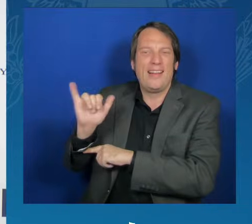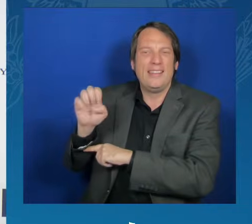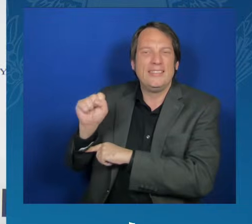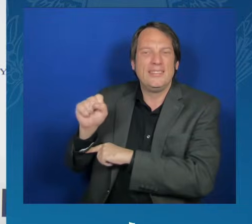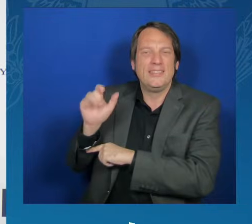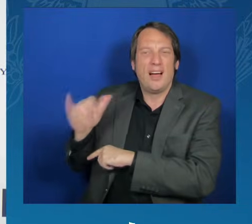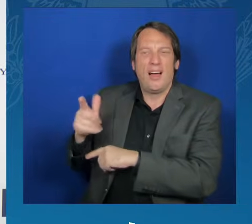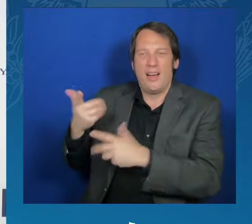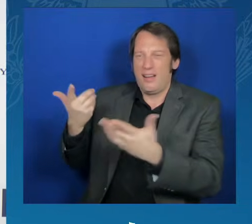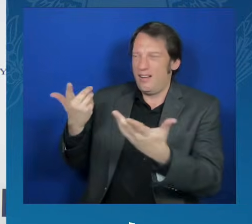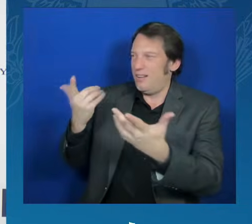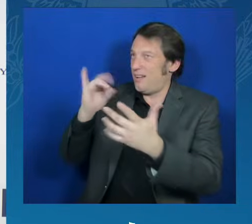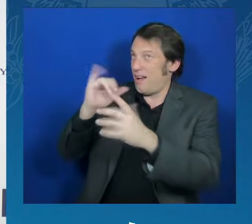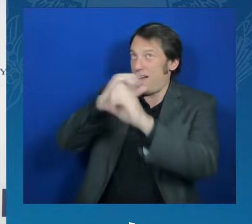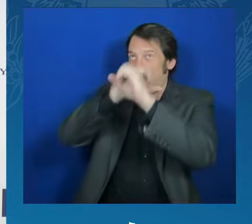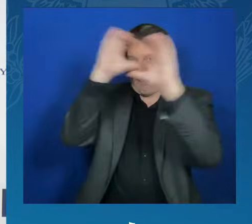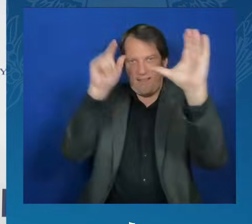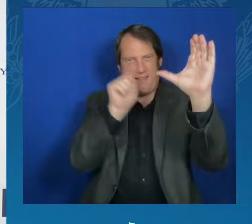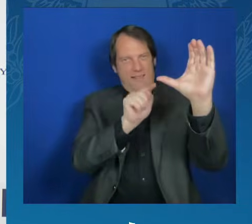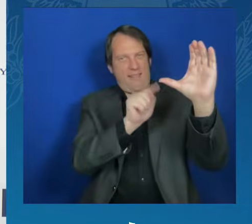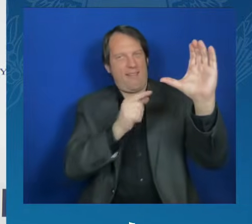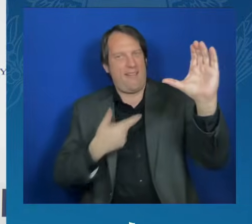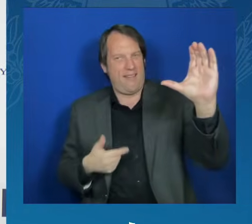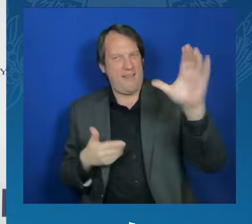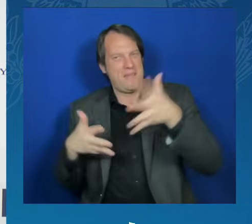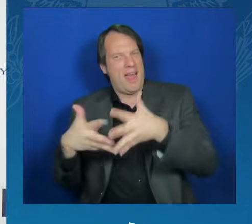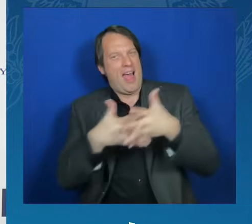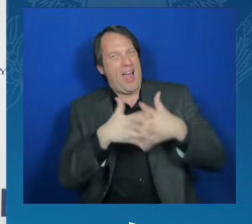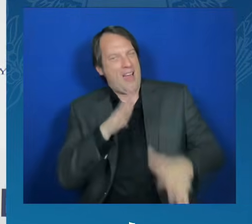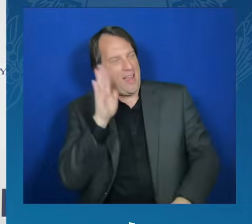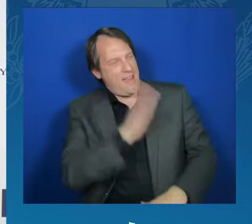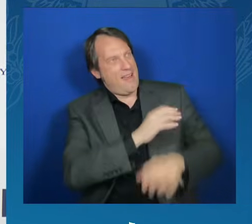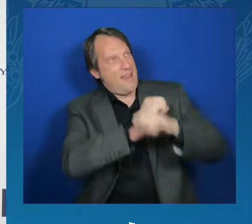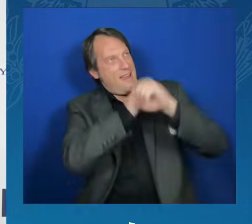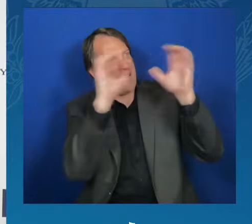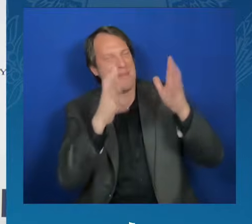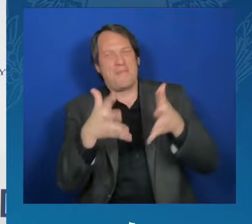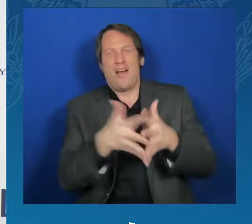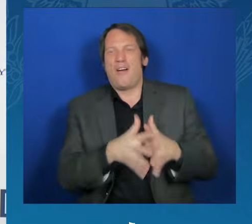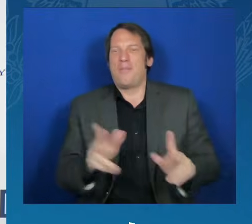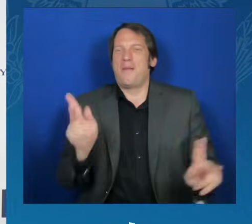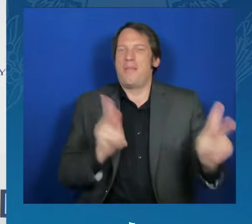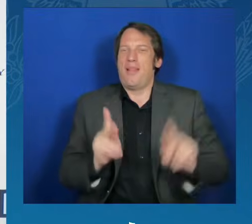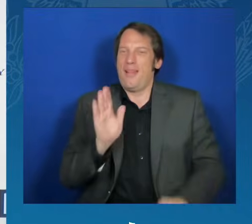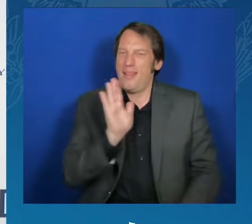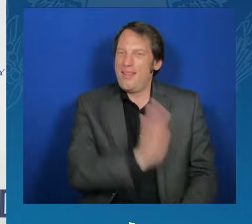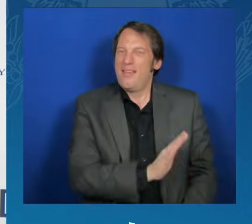and the American people know that is what make us strong.